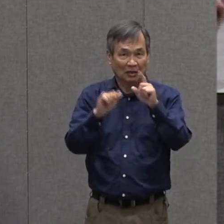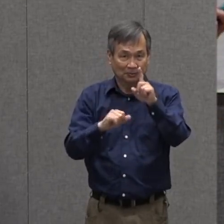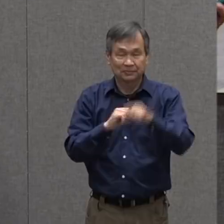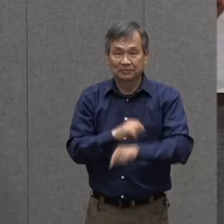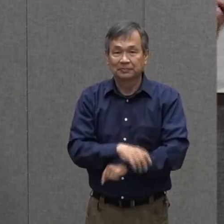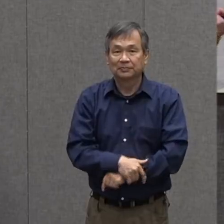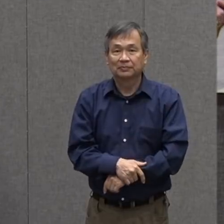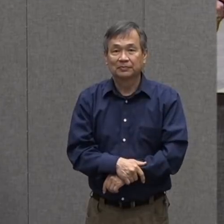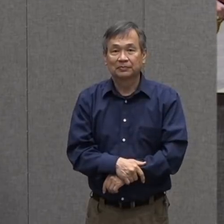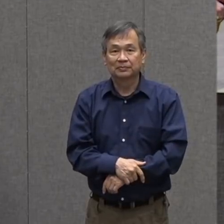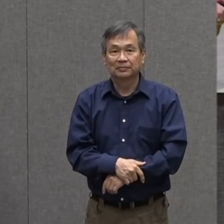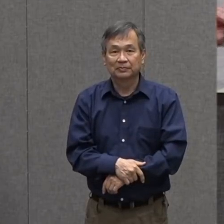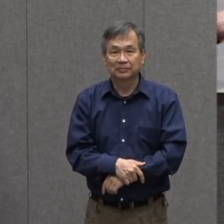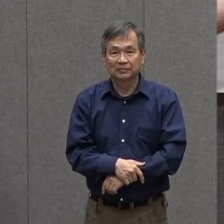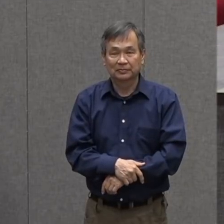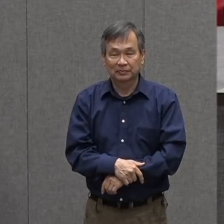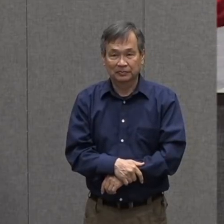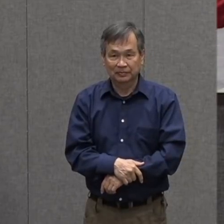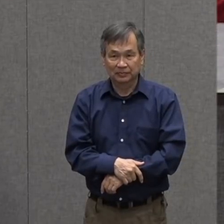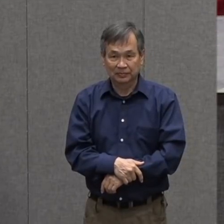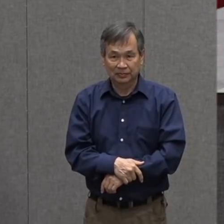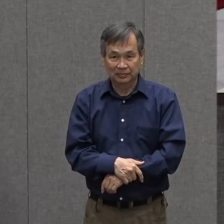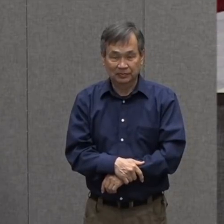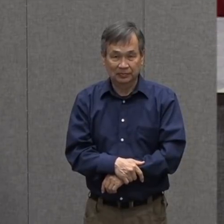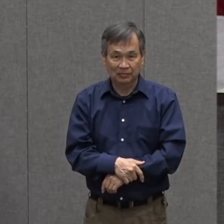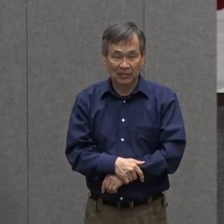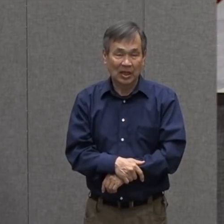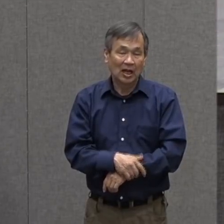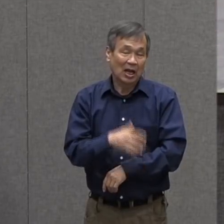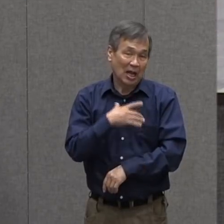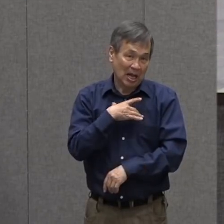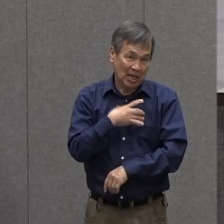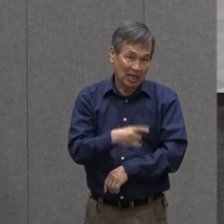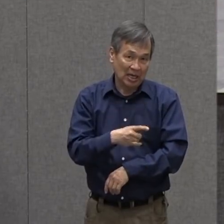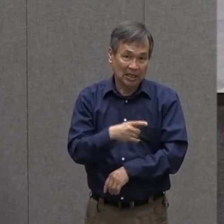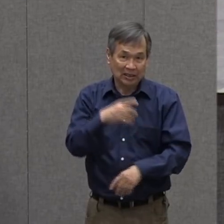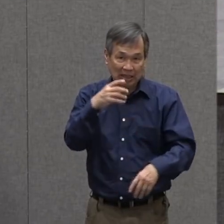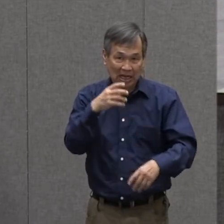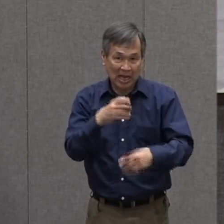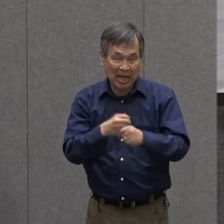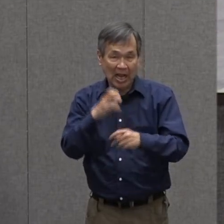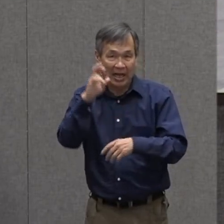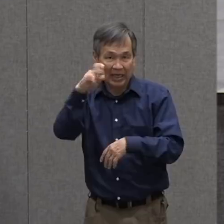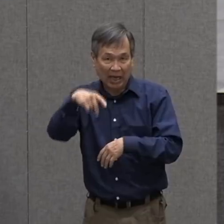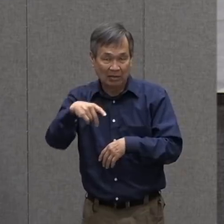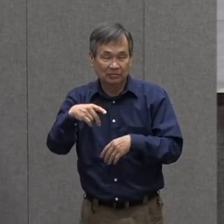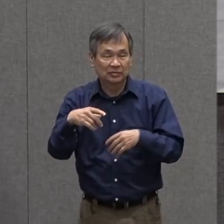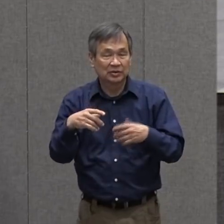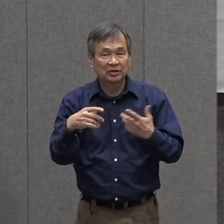I like to try doing the adding up. I like to use my addition when I'm doing subtraction.